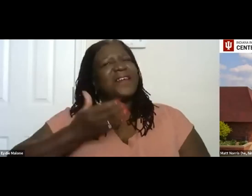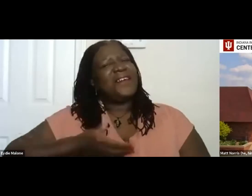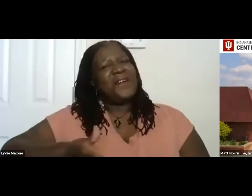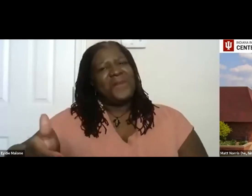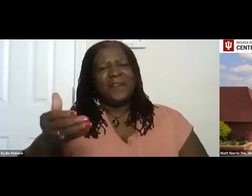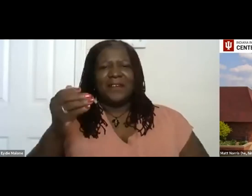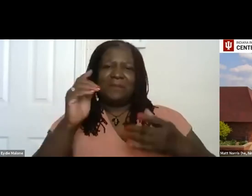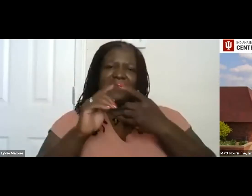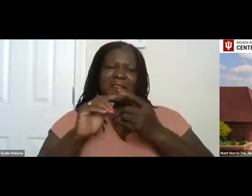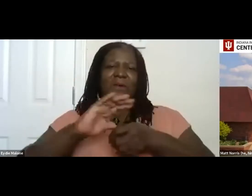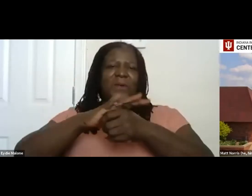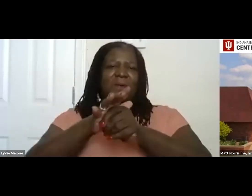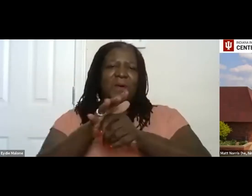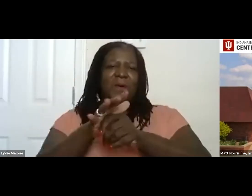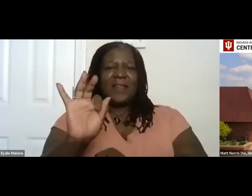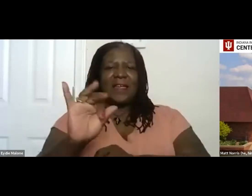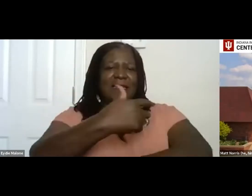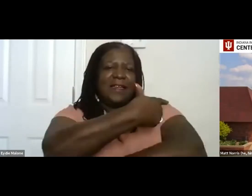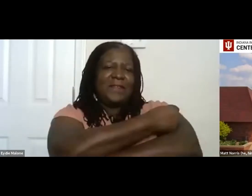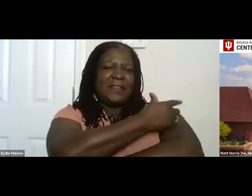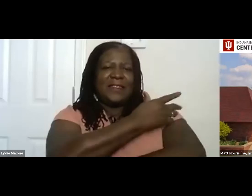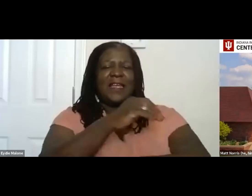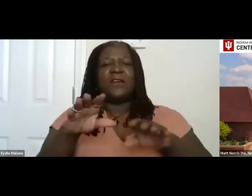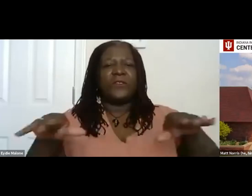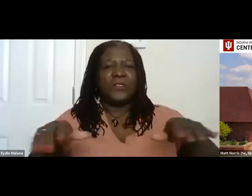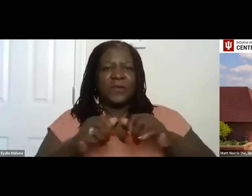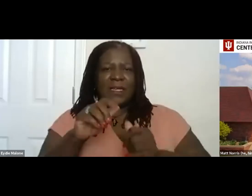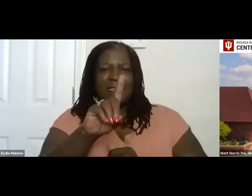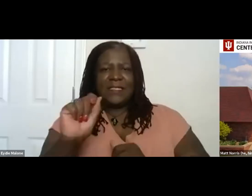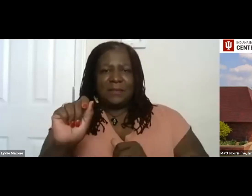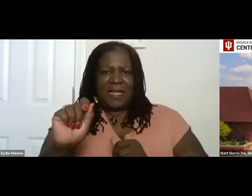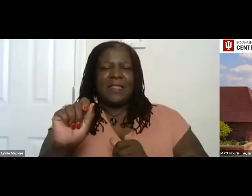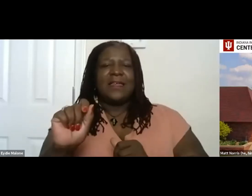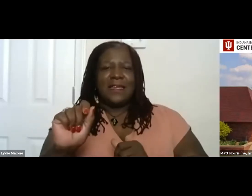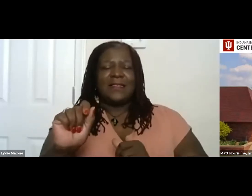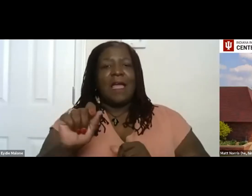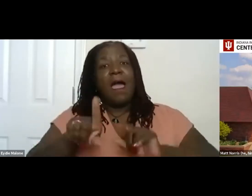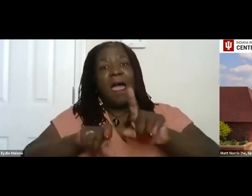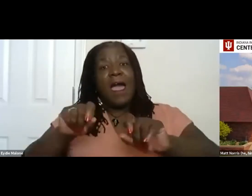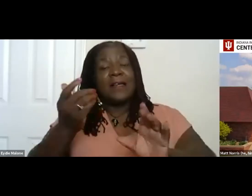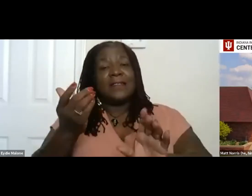COVID-19 Vaccines and Children with Disabilities Ask the Expert. My name is Matt Norris from